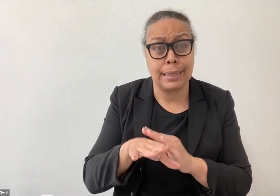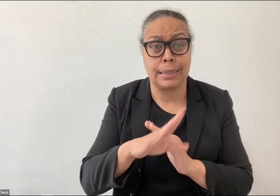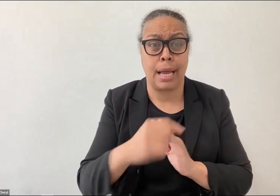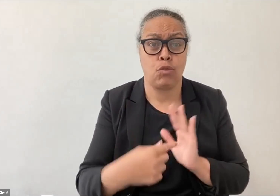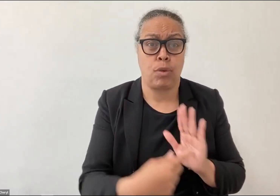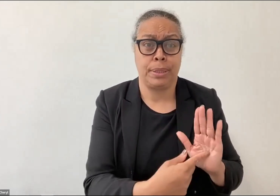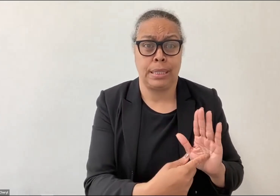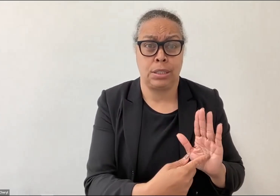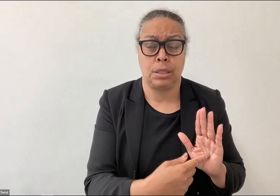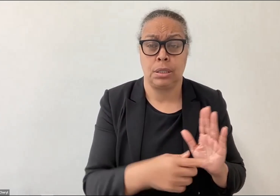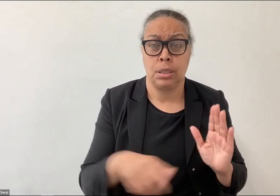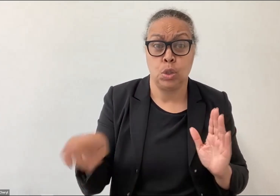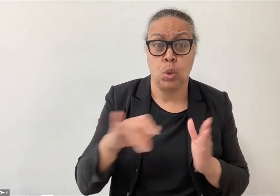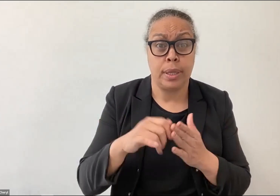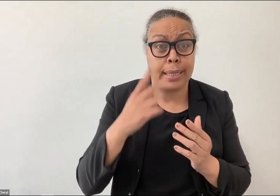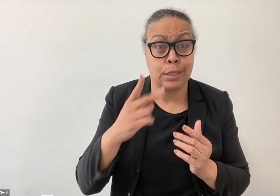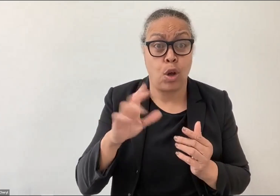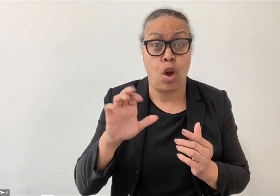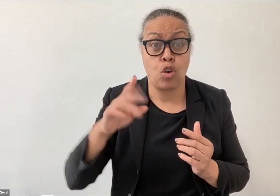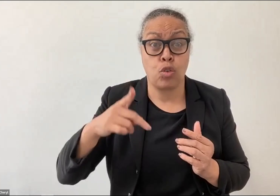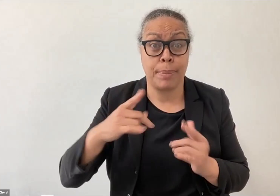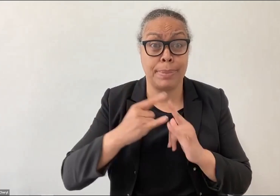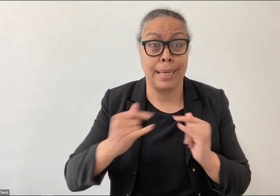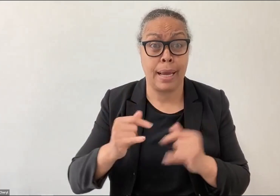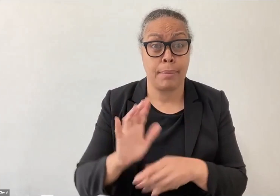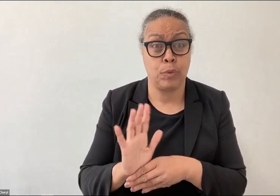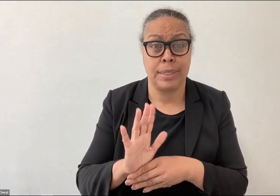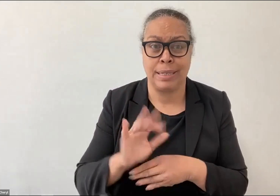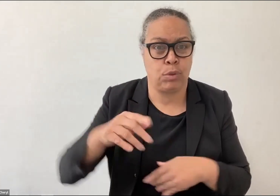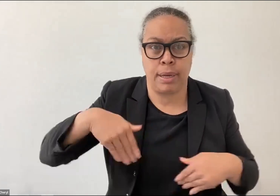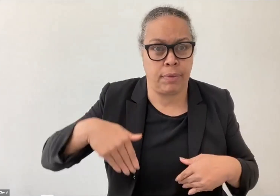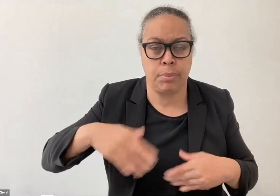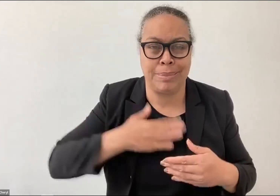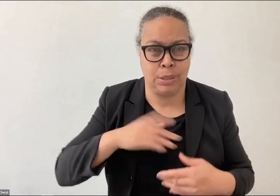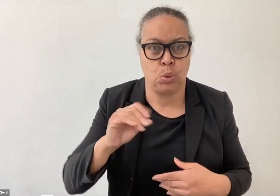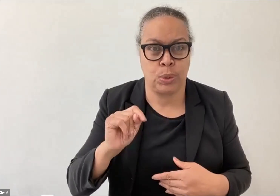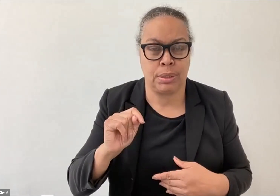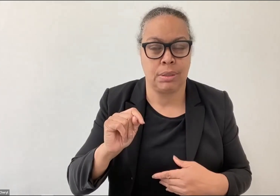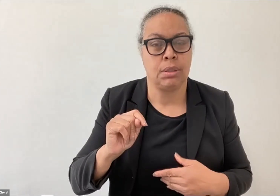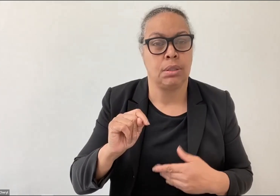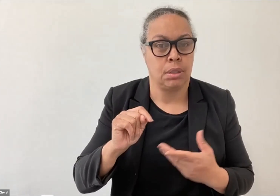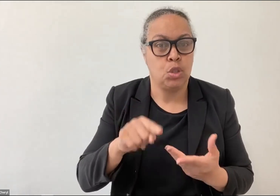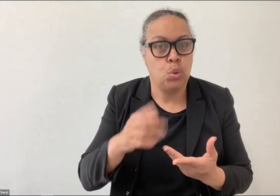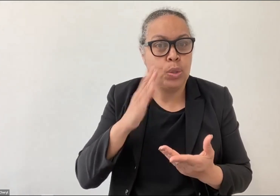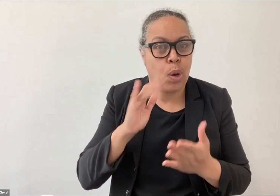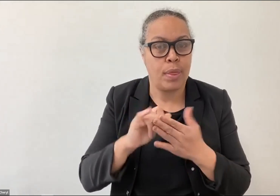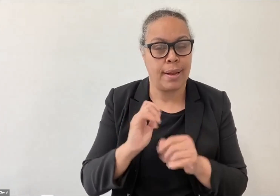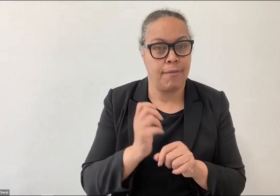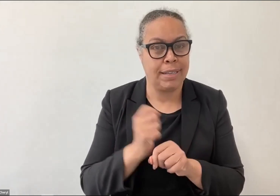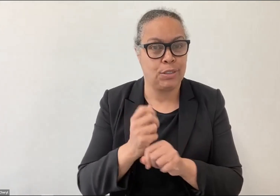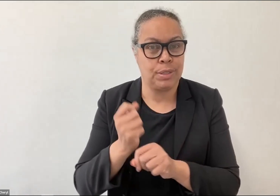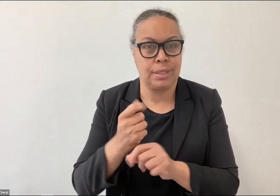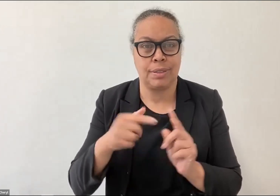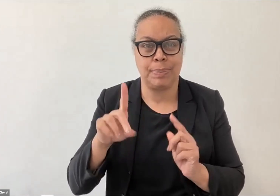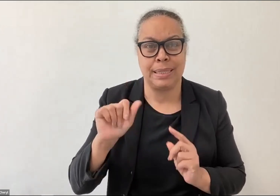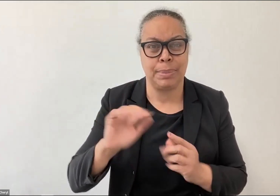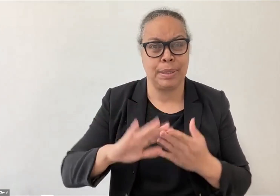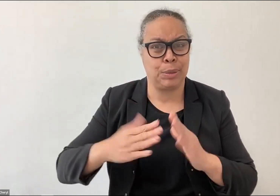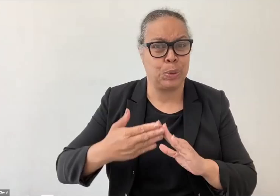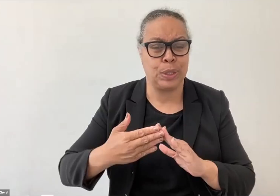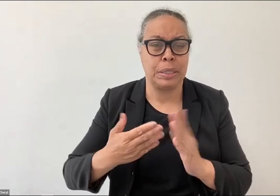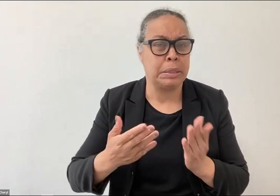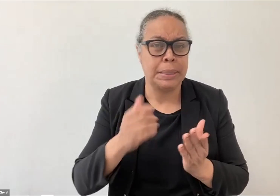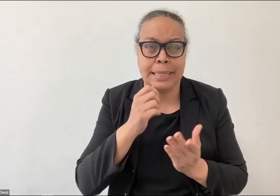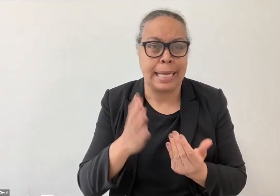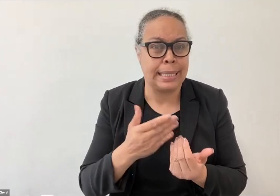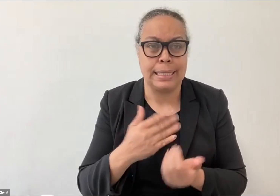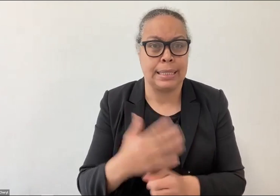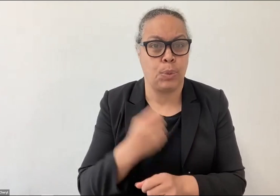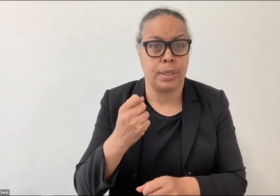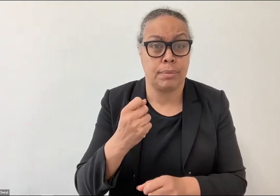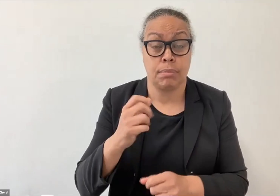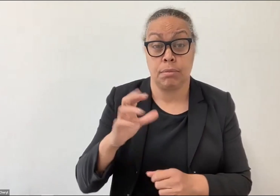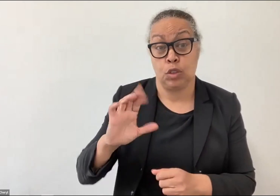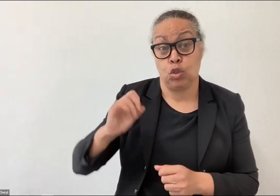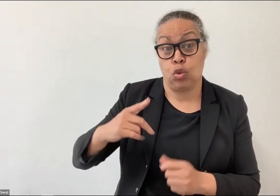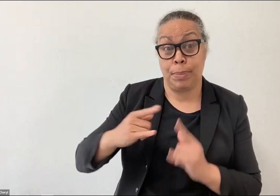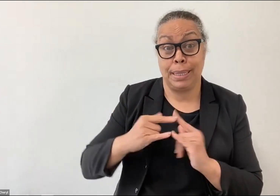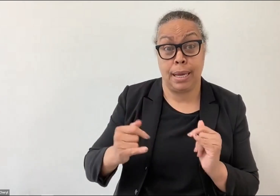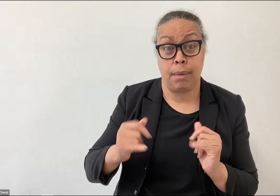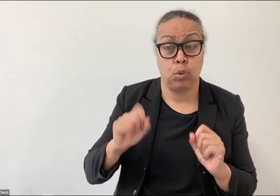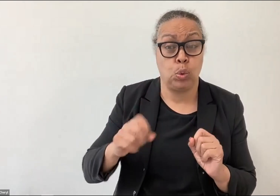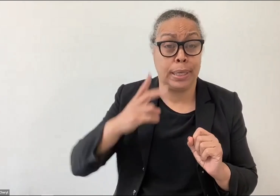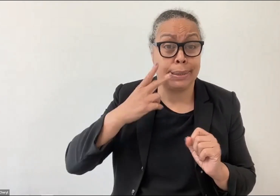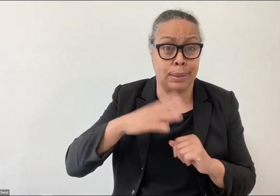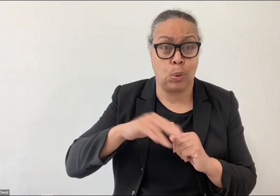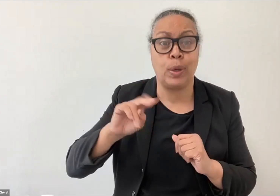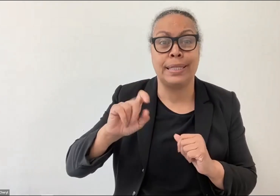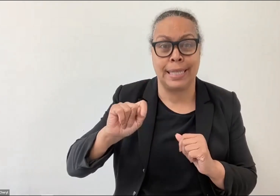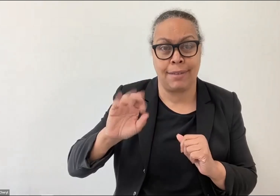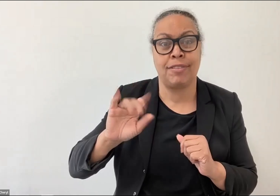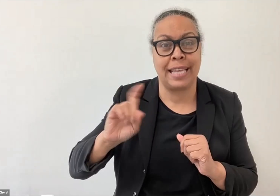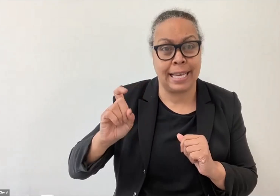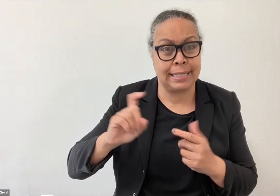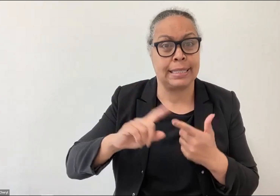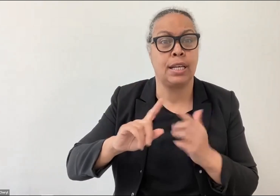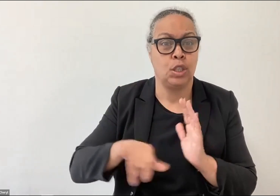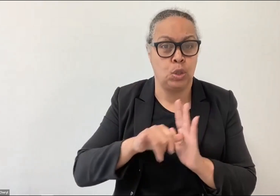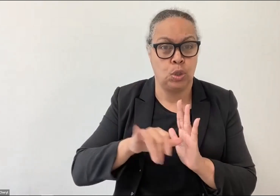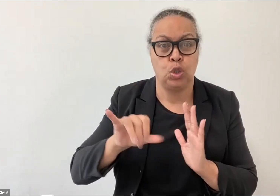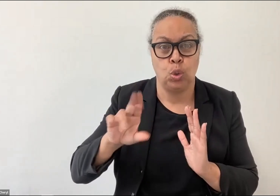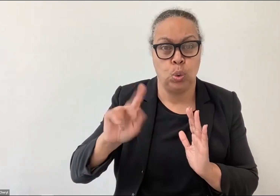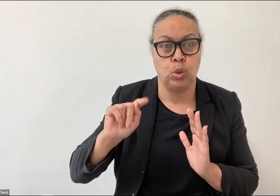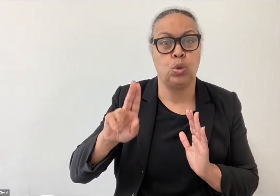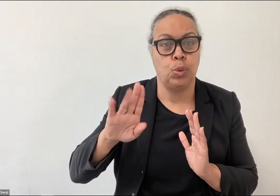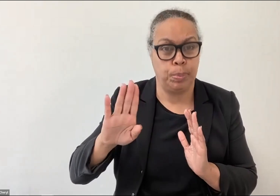Those of you who've seen cryptoc and if you Haven't, please do. we'll know that these victories by the disability community. don't come easy Crypt can be seen on Netflix on Youtube it was produced